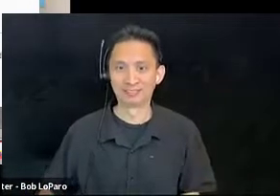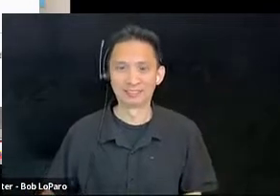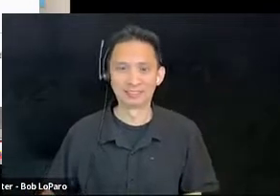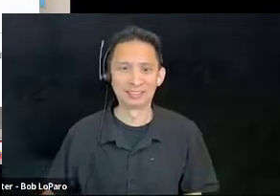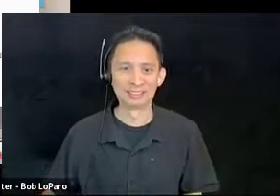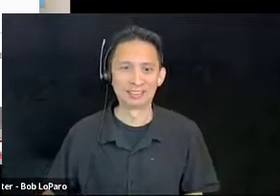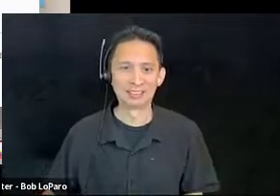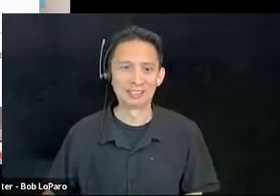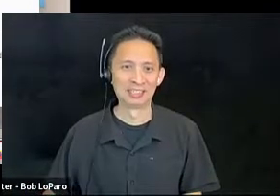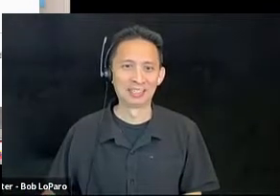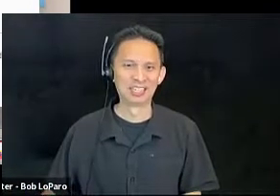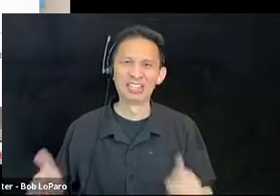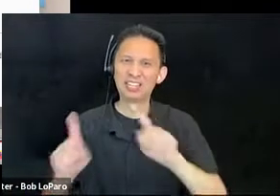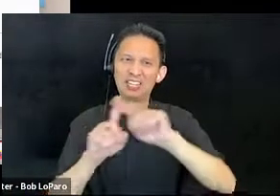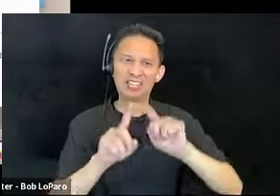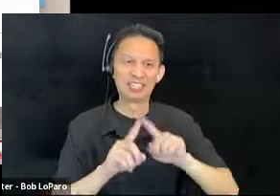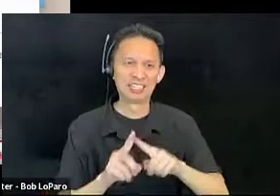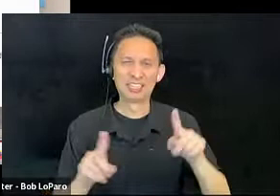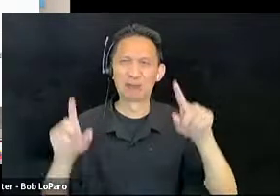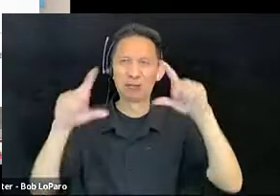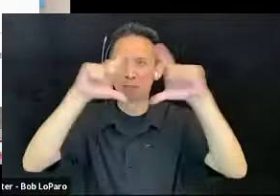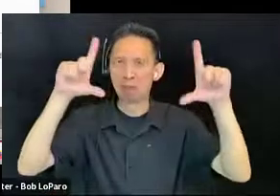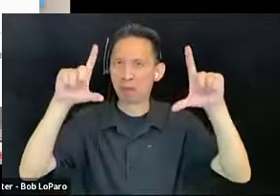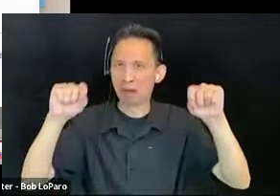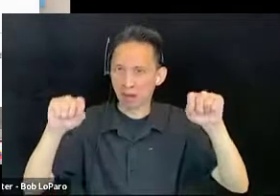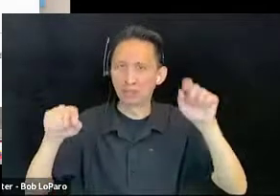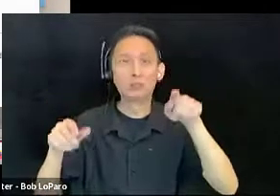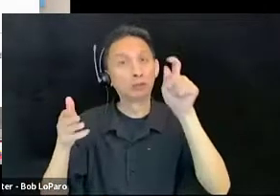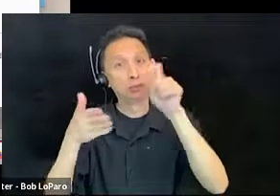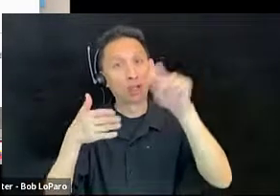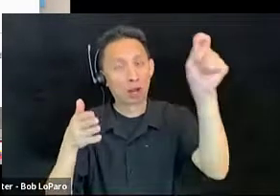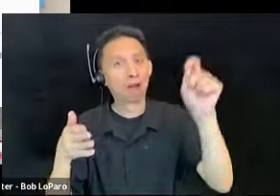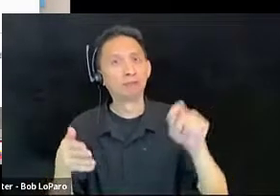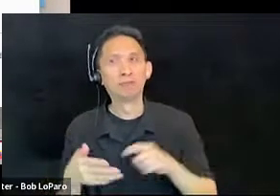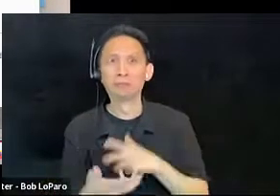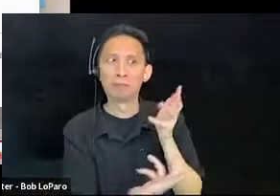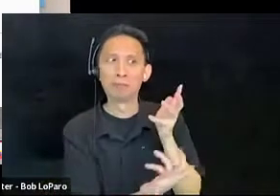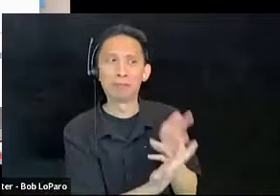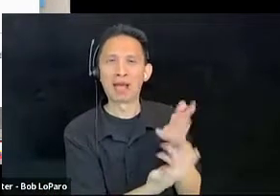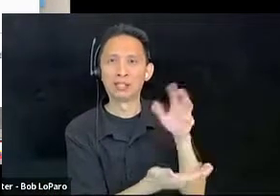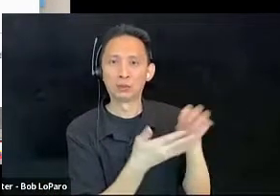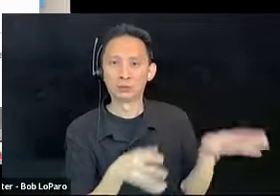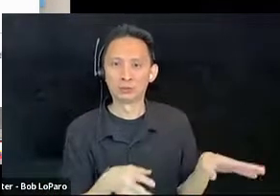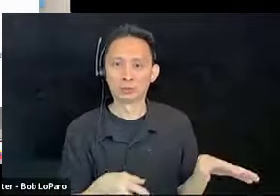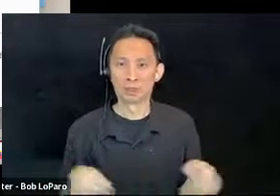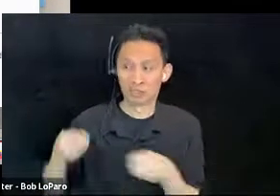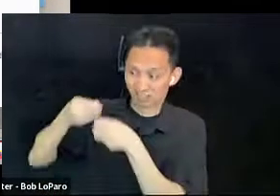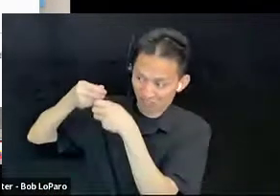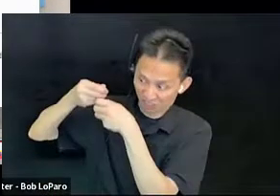whichever ones are relevant for your child. We're not saying use all of these all the time, we're saying here's all the things